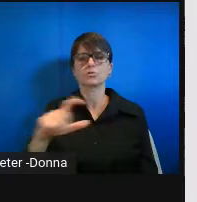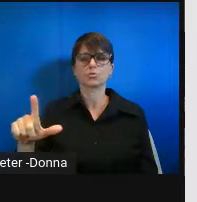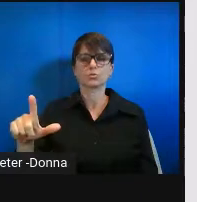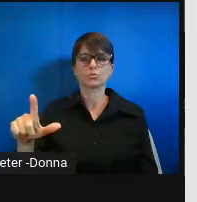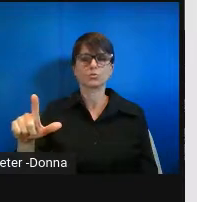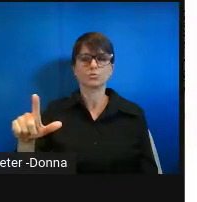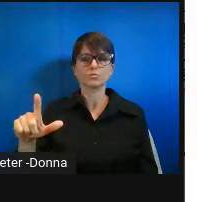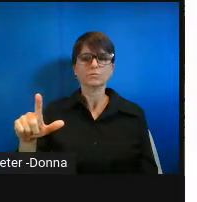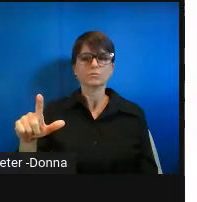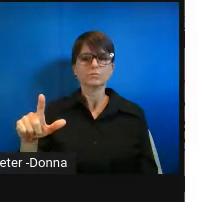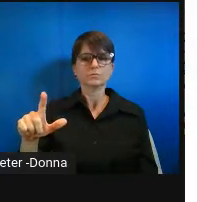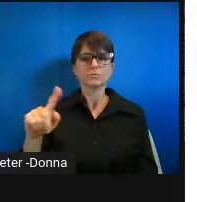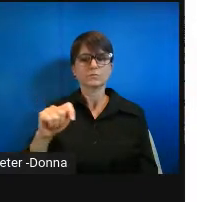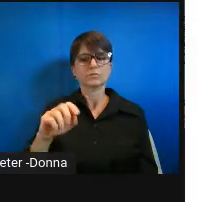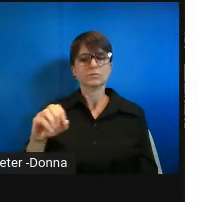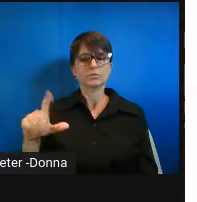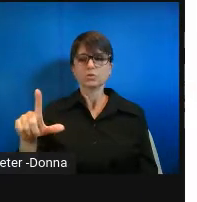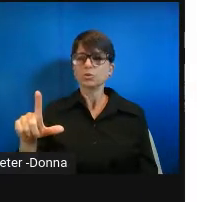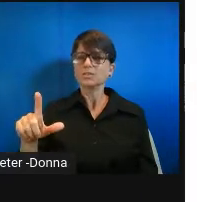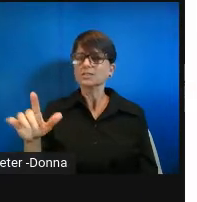There is a similar tool of Belgian government.